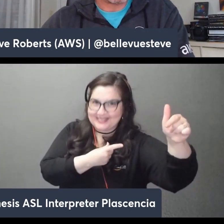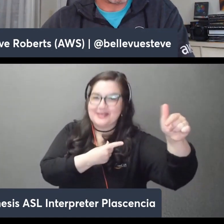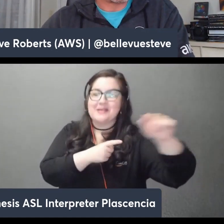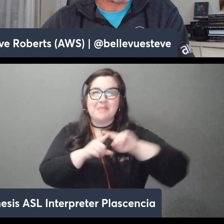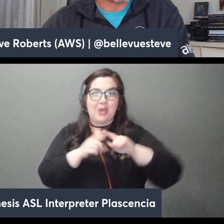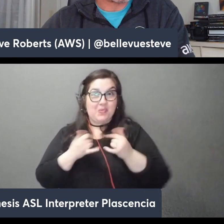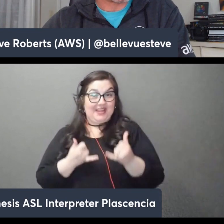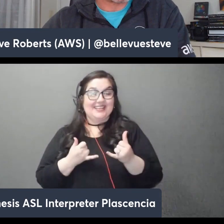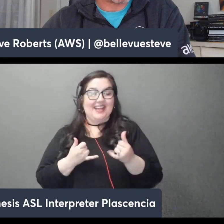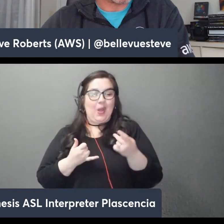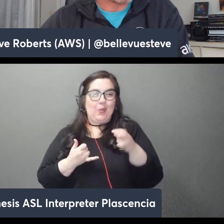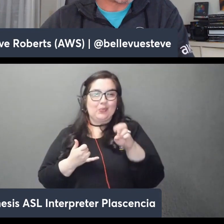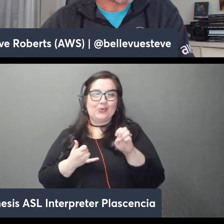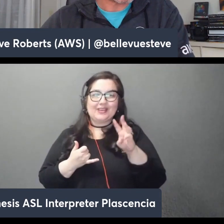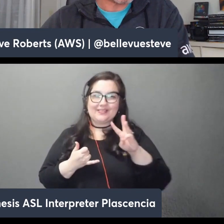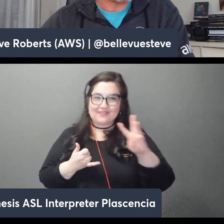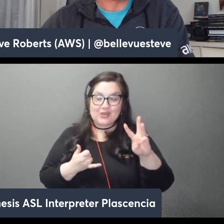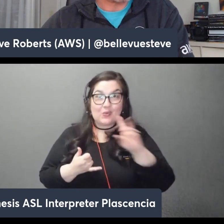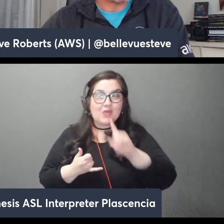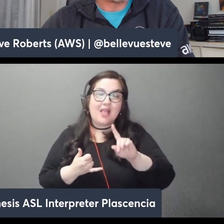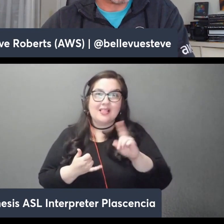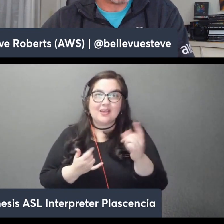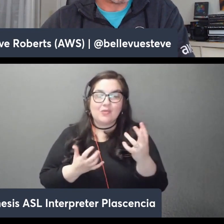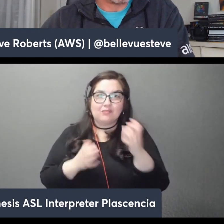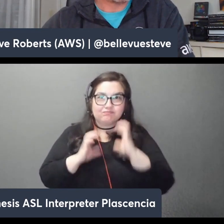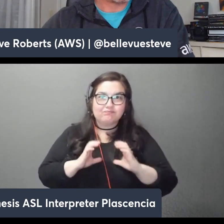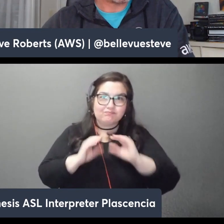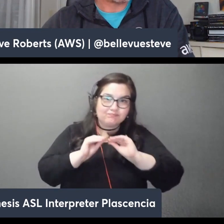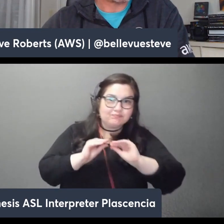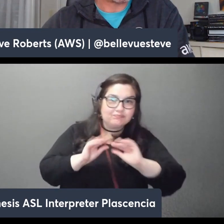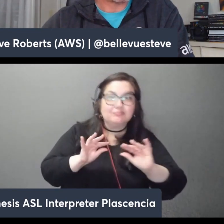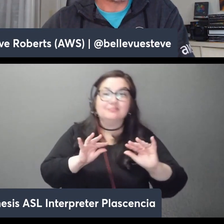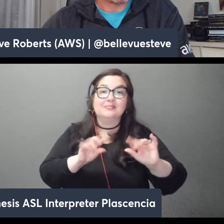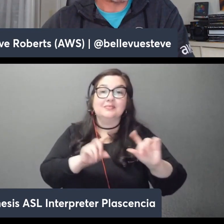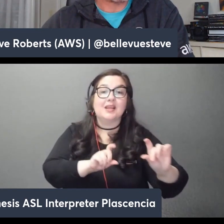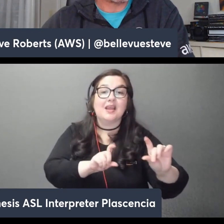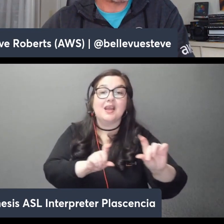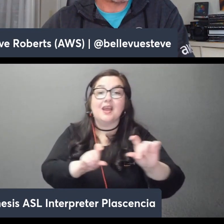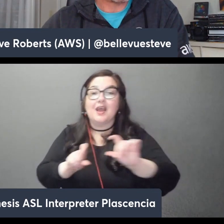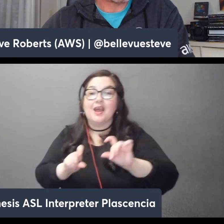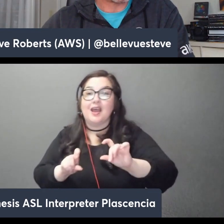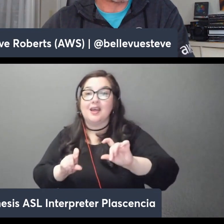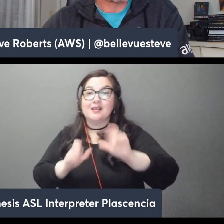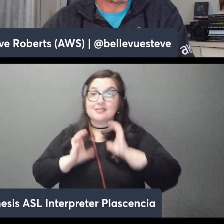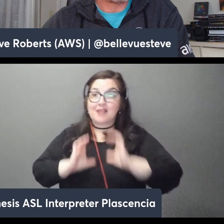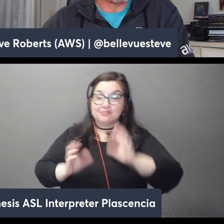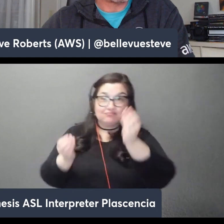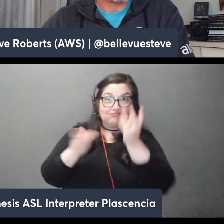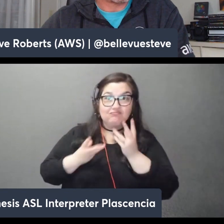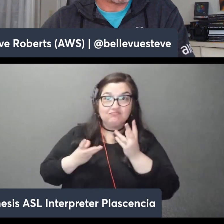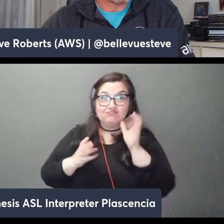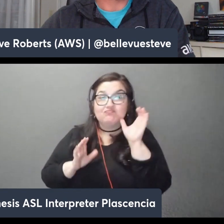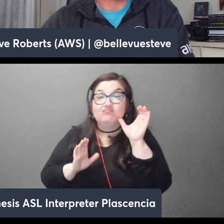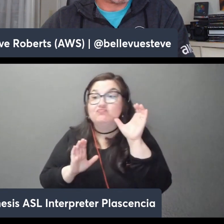and we're listening to customers. Kinda the point of preview for us is to say, "Try this out."